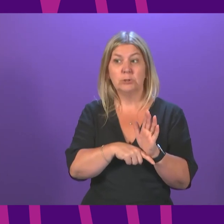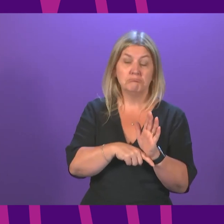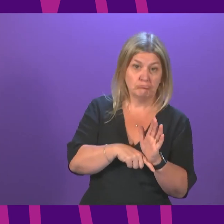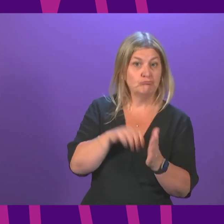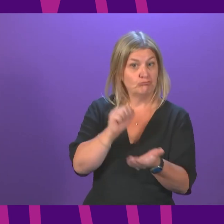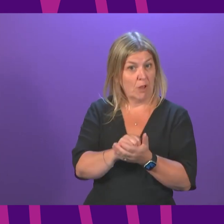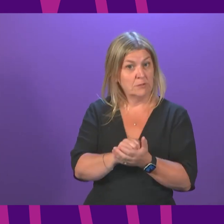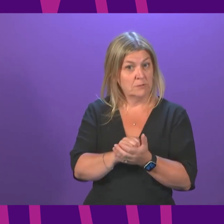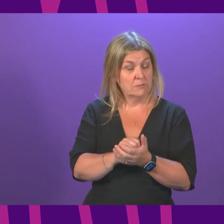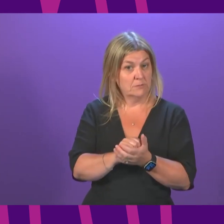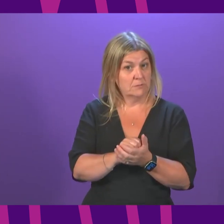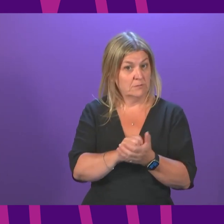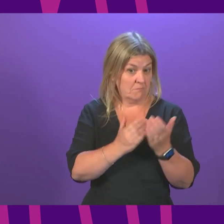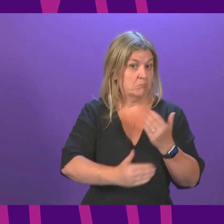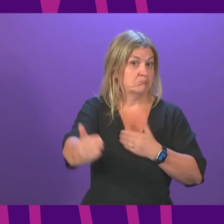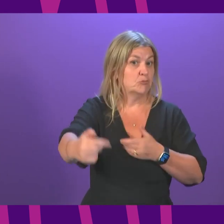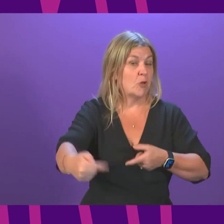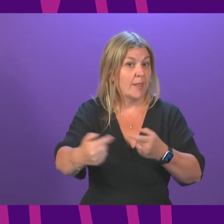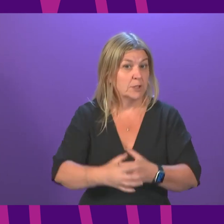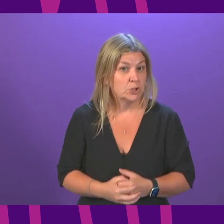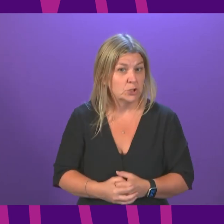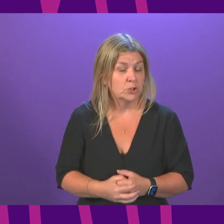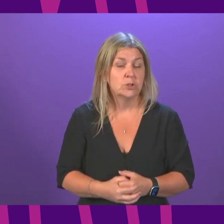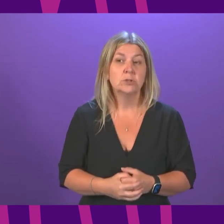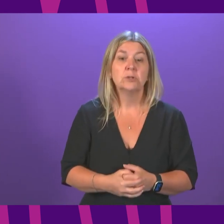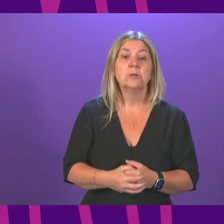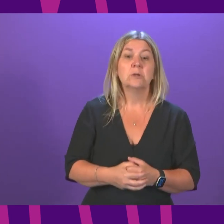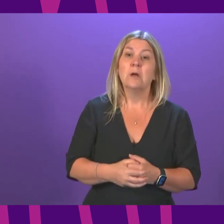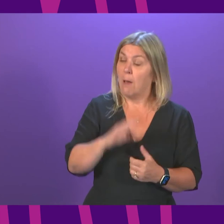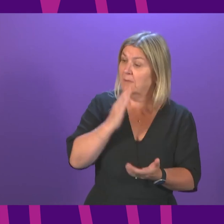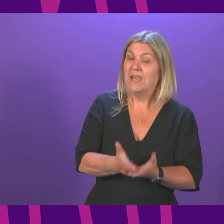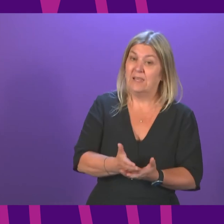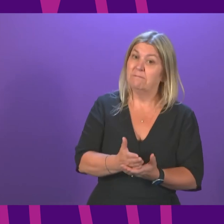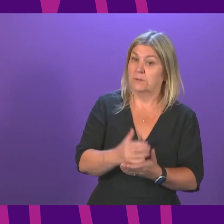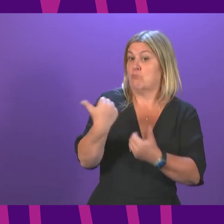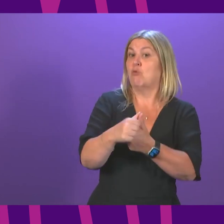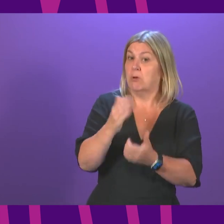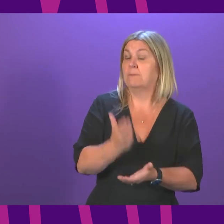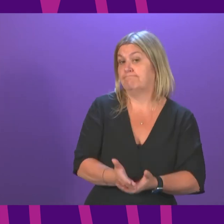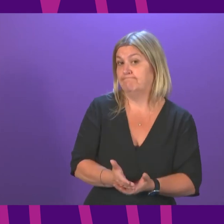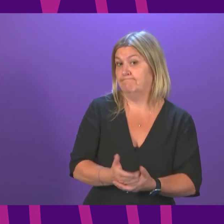scrutiny by Parliament or our committees—scrutiny is the whole point of committees. All those